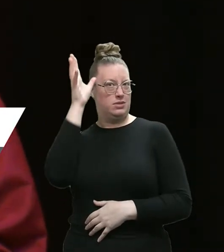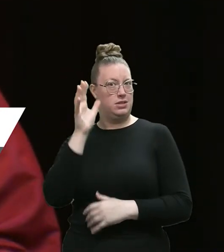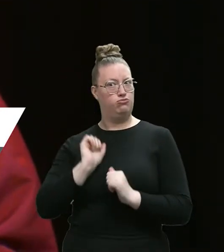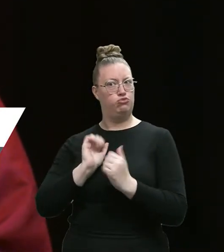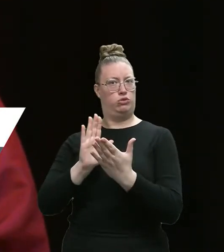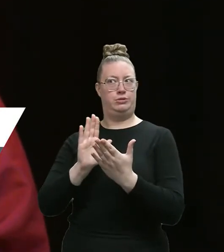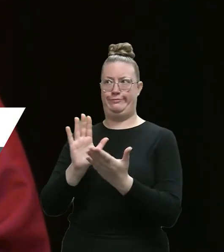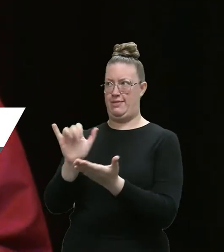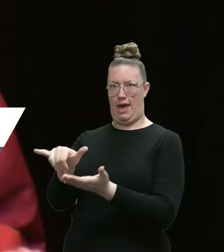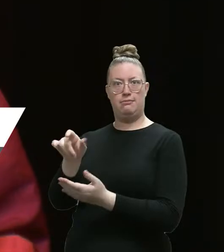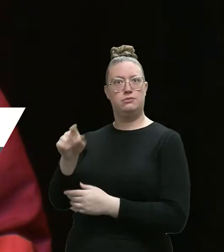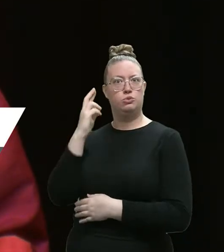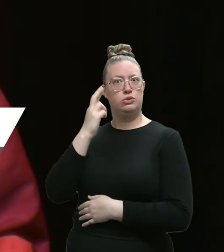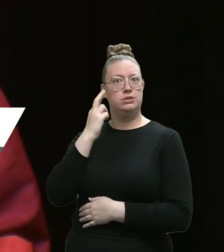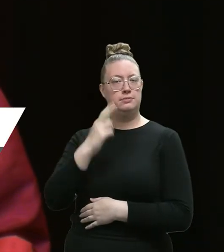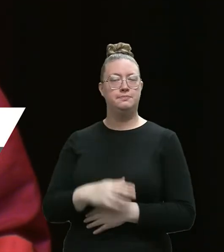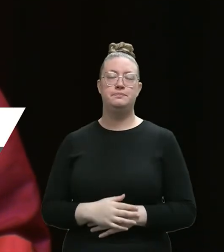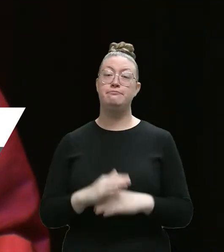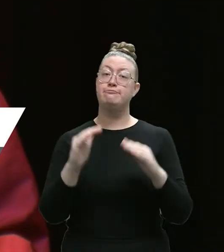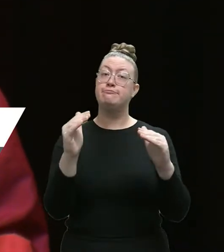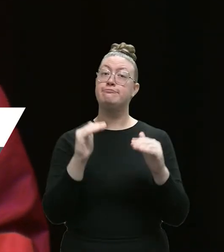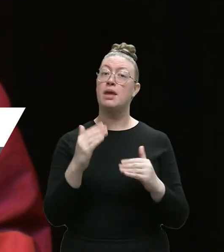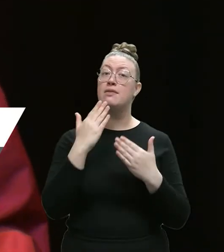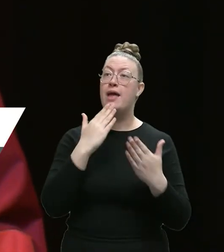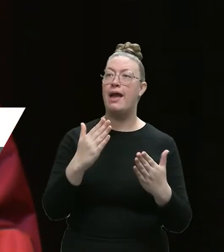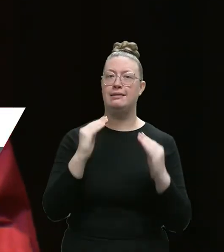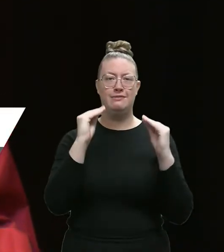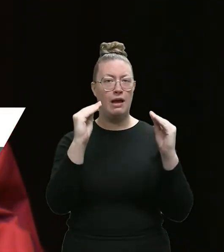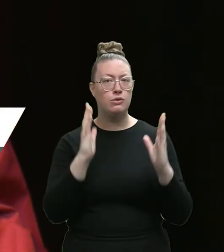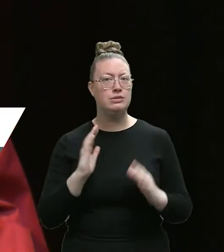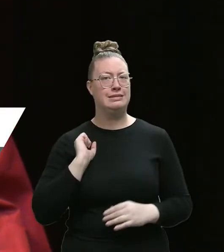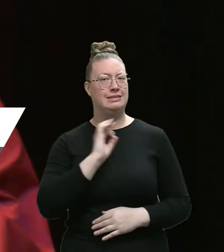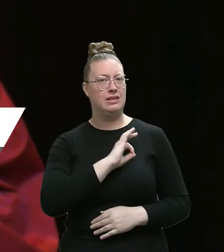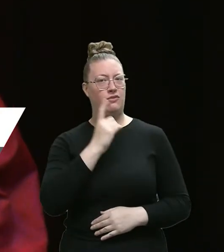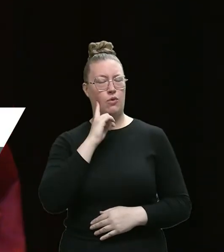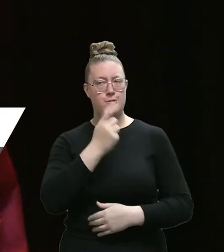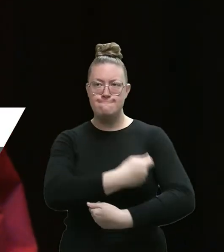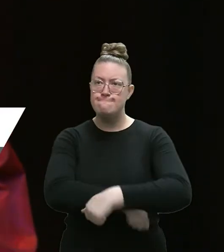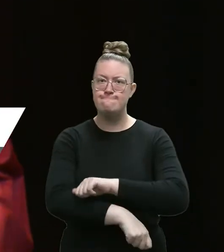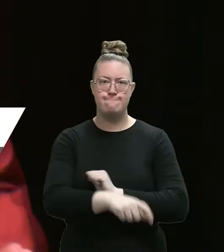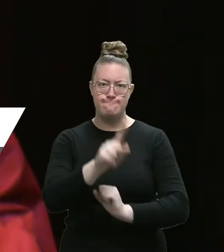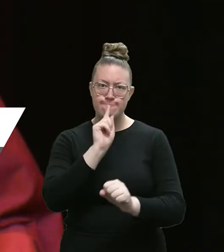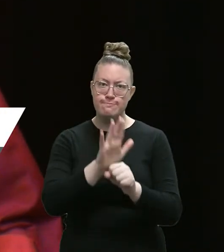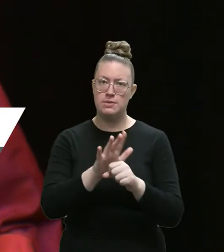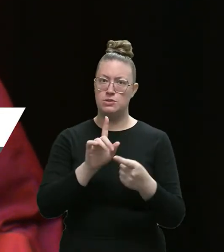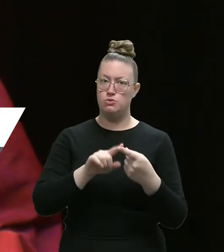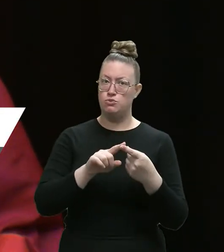to tolerate the annoying rerouting, rerouting. As we didn't follow those instructions.